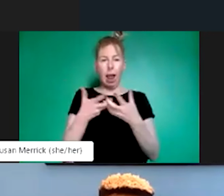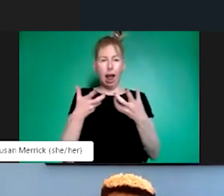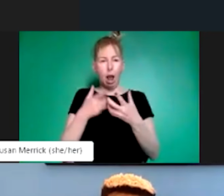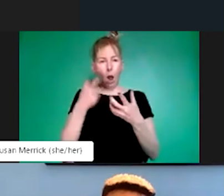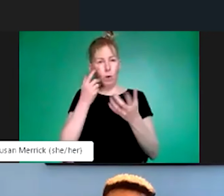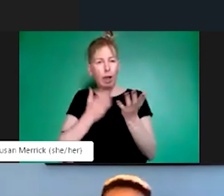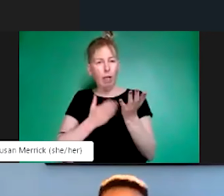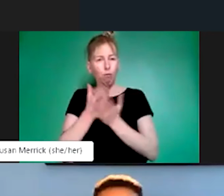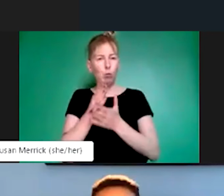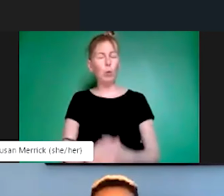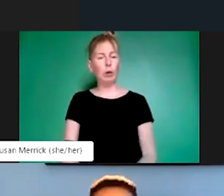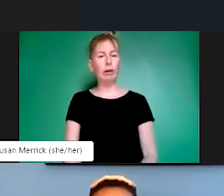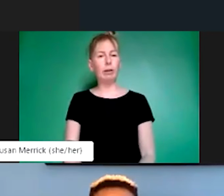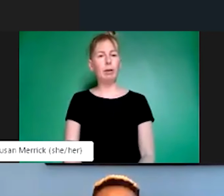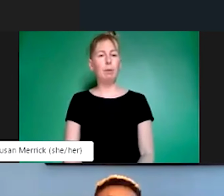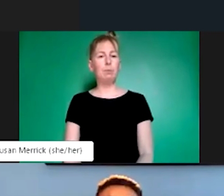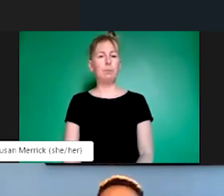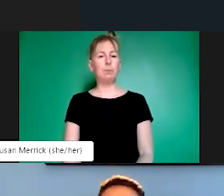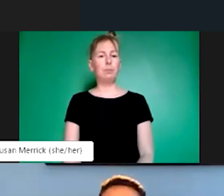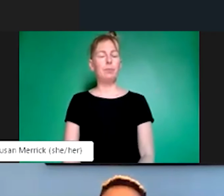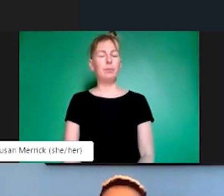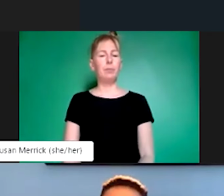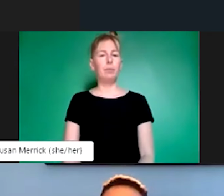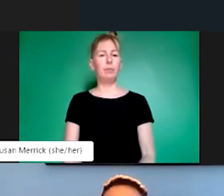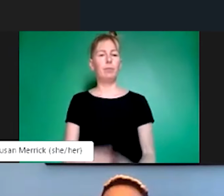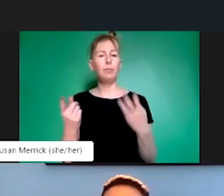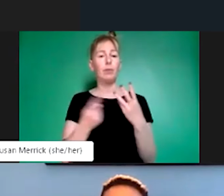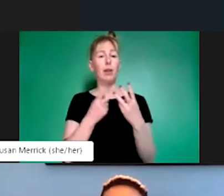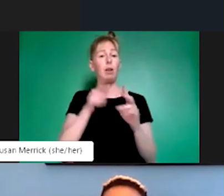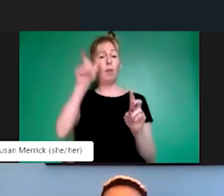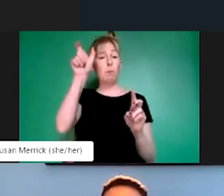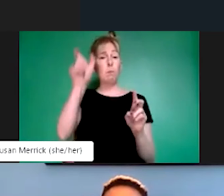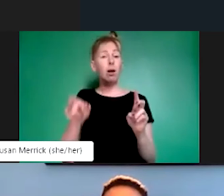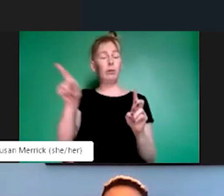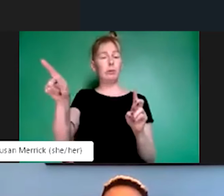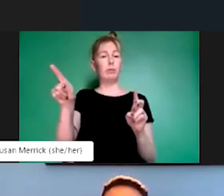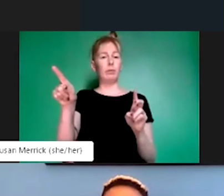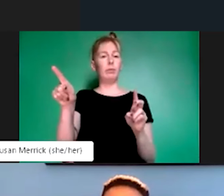And another person that I actually another person, I think, but quite closely is Bell